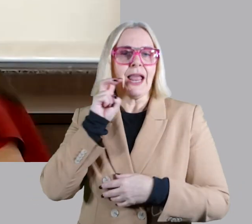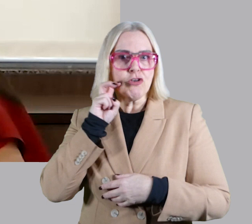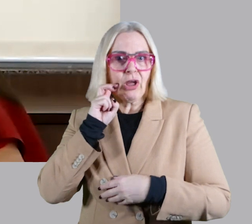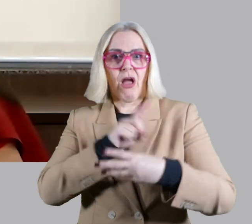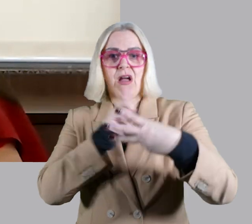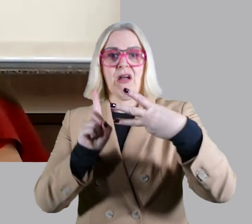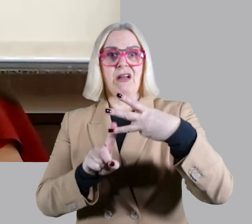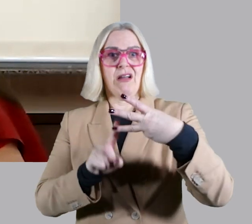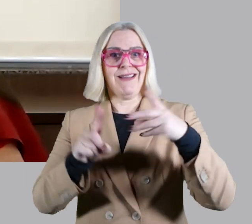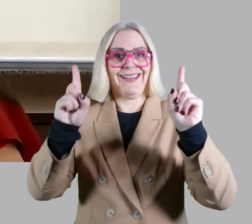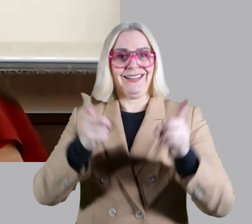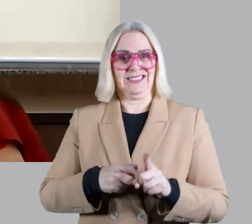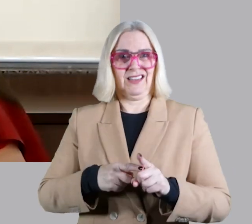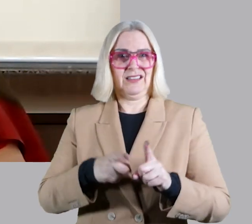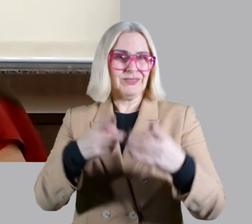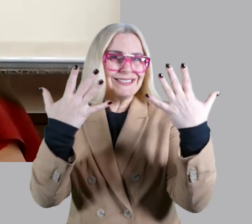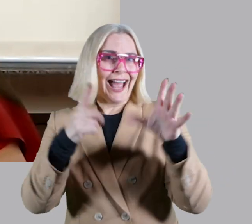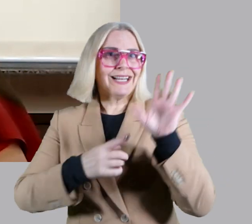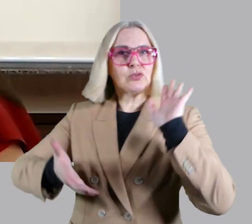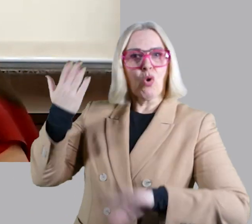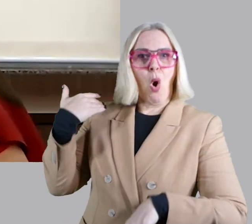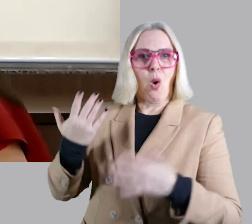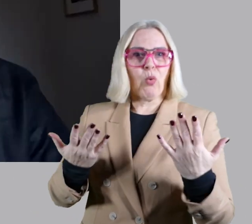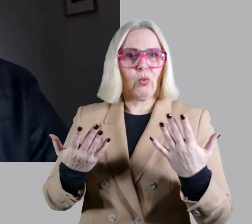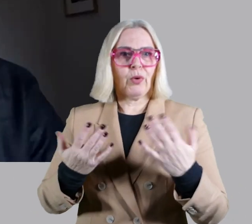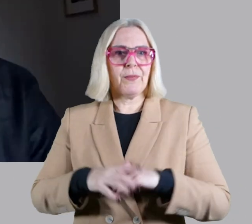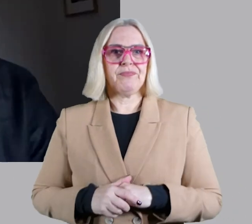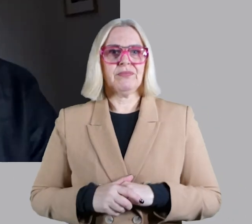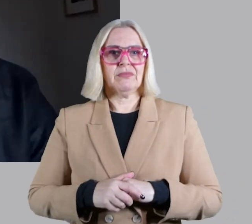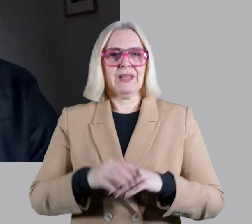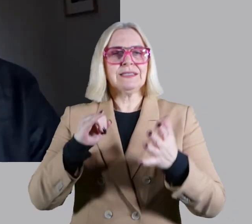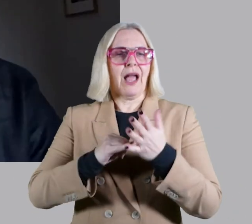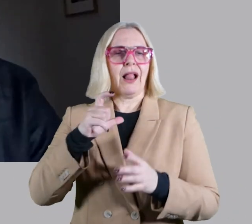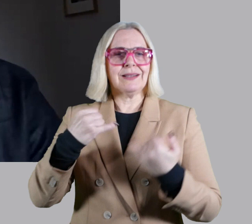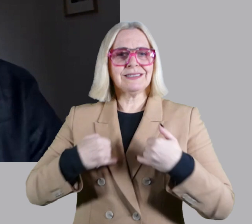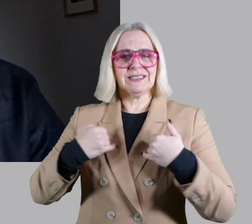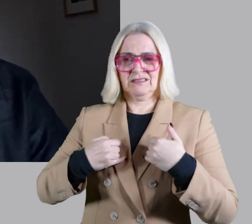This was not known a decade ago. Sickle cell disease is most affected